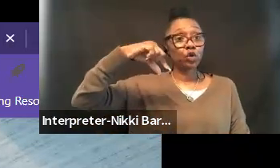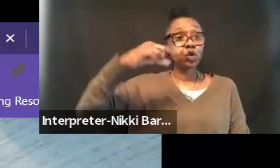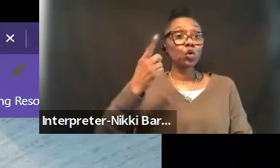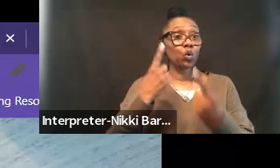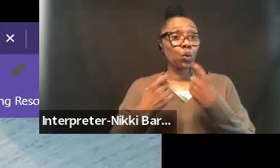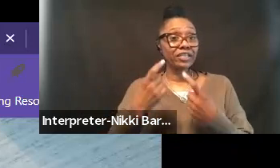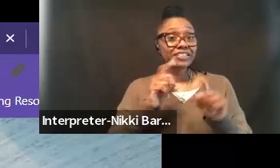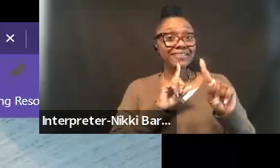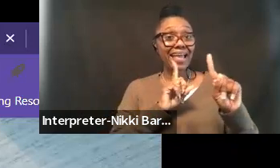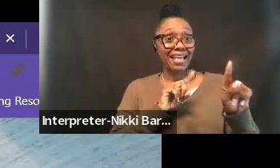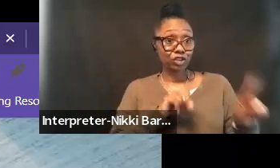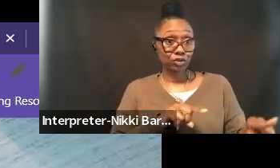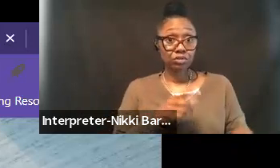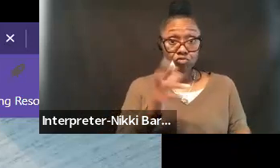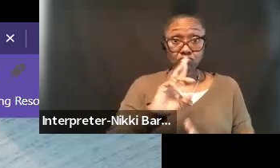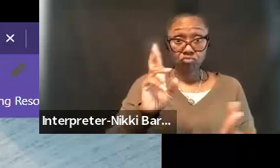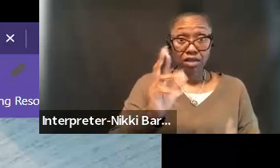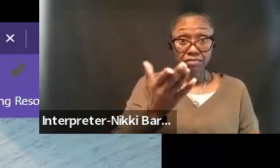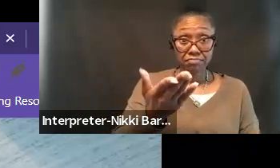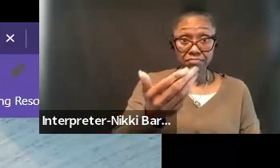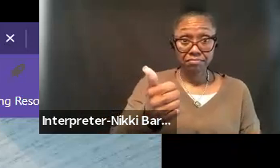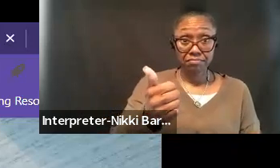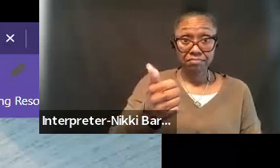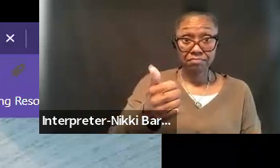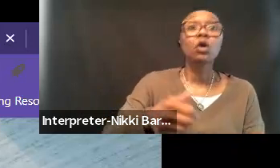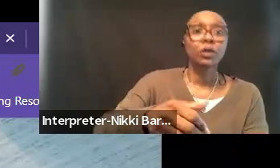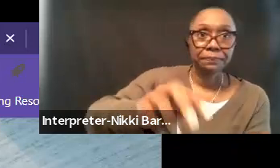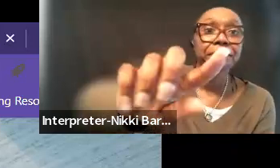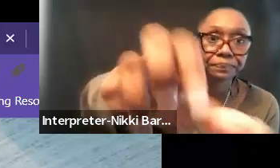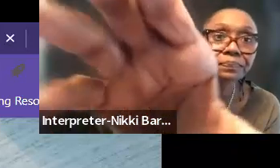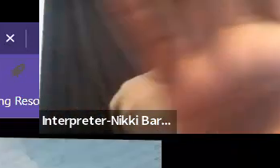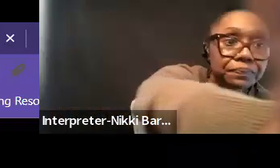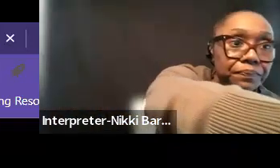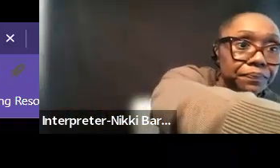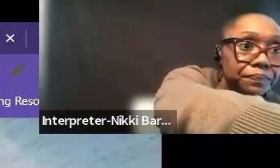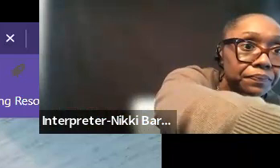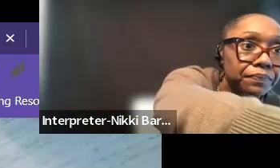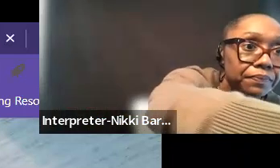I can give that to you. So, is there a legal requirement that teachers and, I can give that to you.